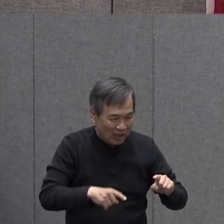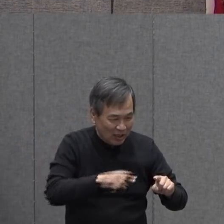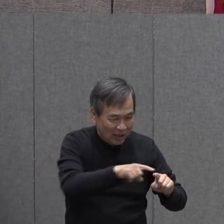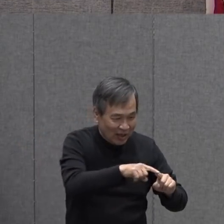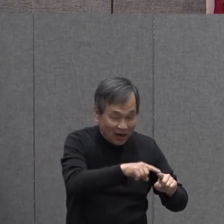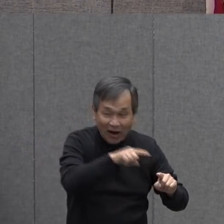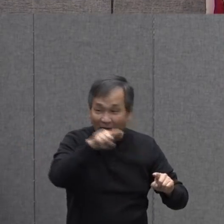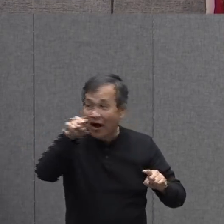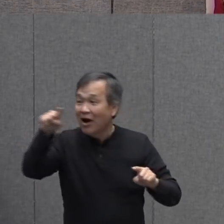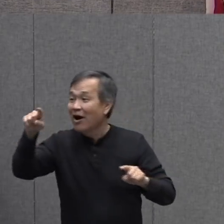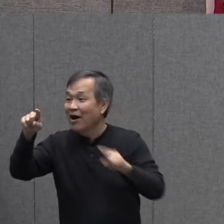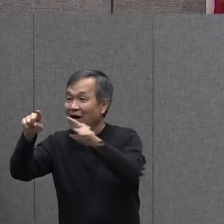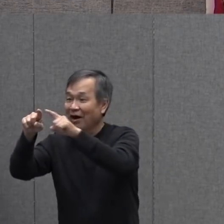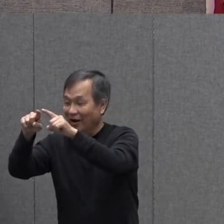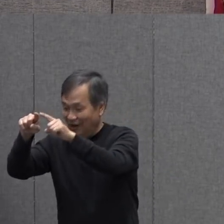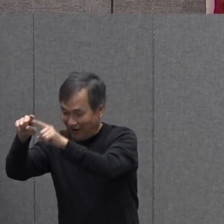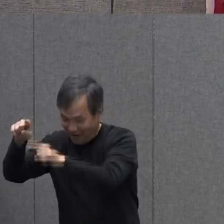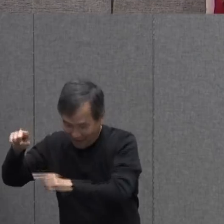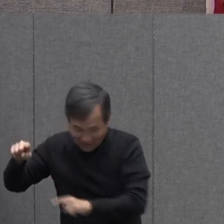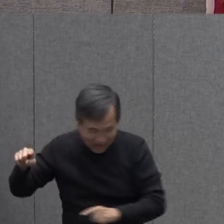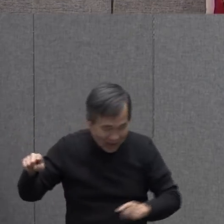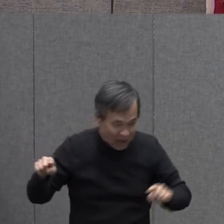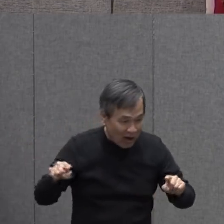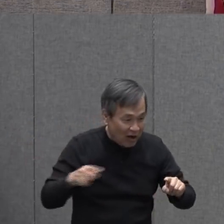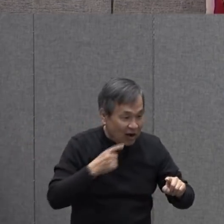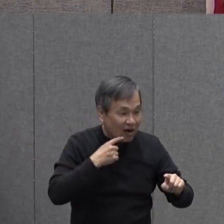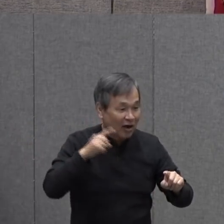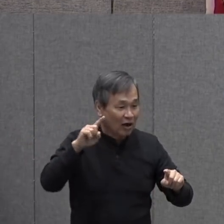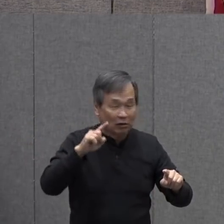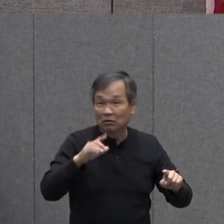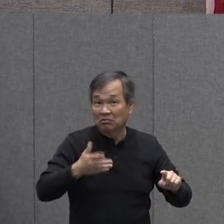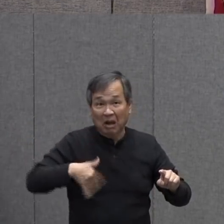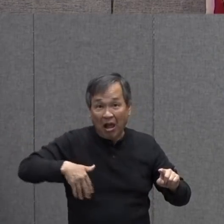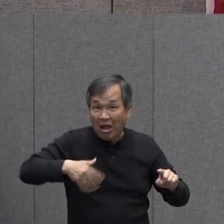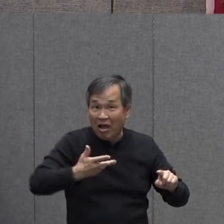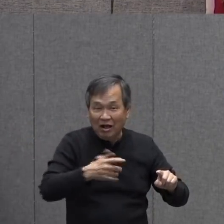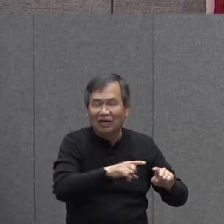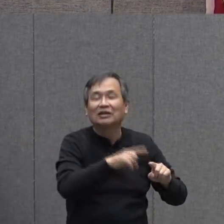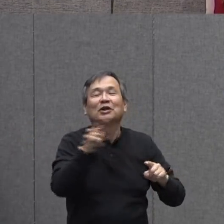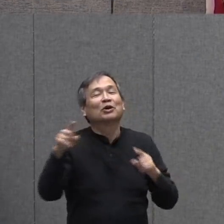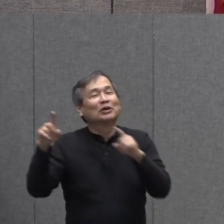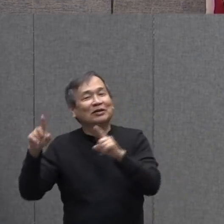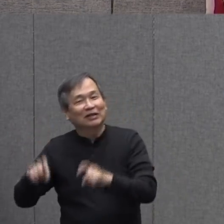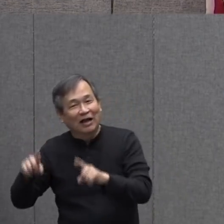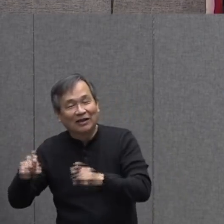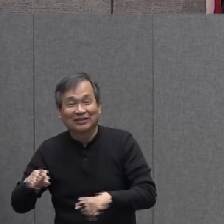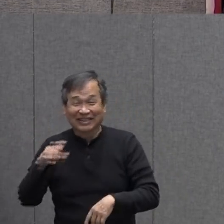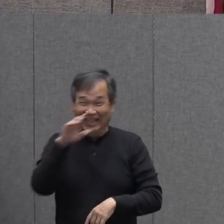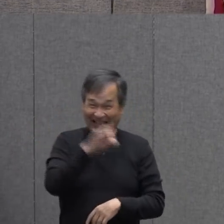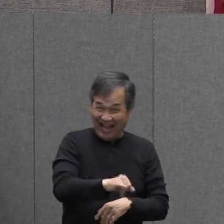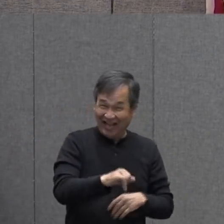Maybe I need to take a piece apart, put a new piece on, test it again. So you might go through all of these